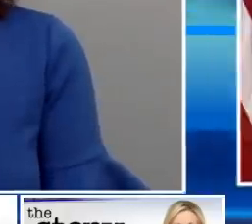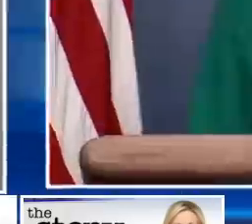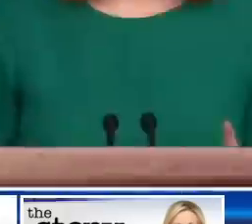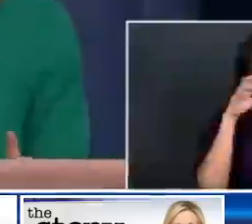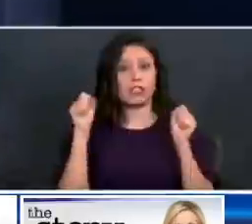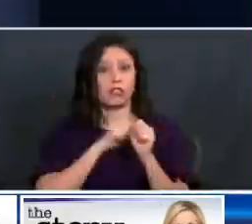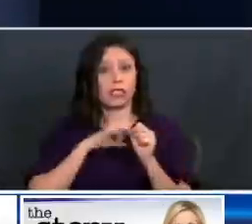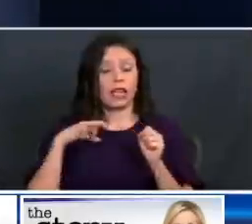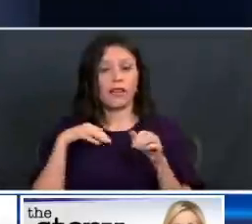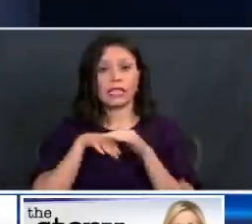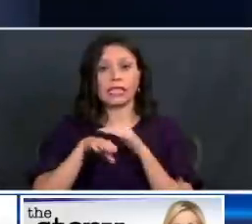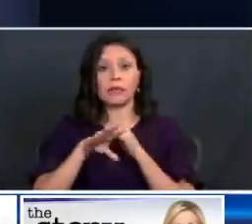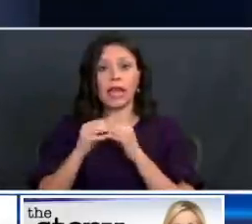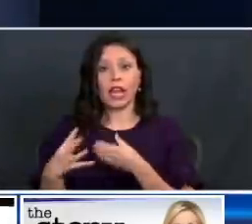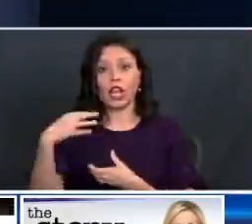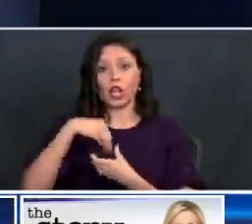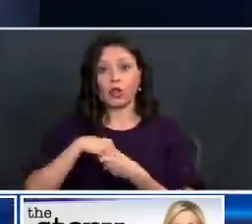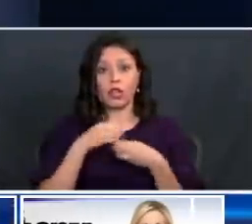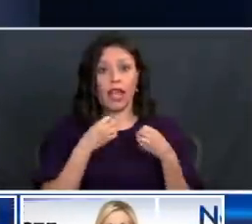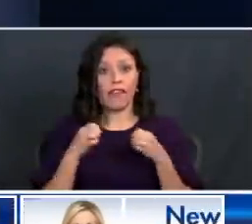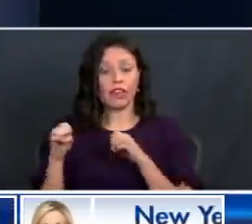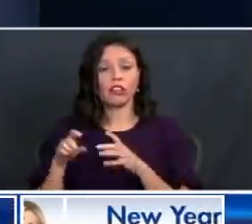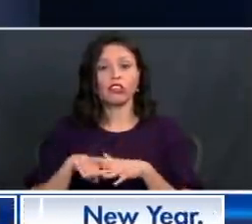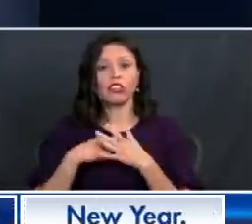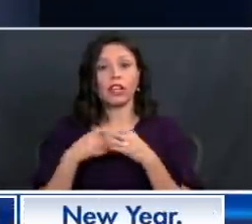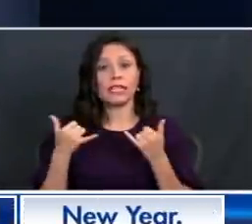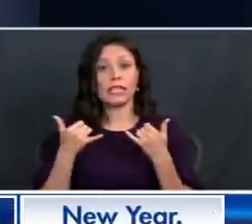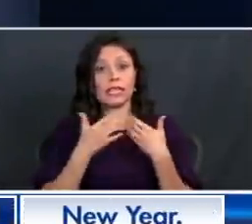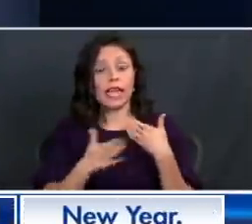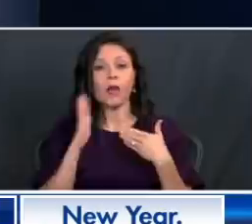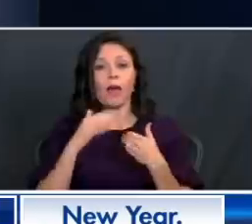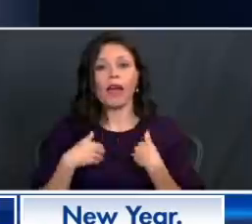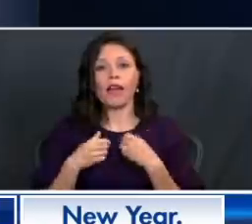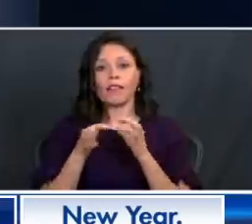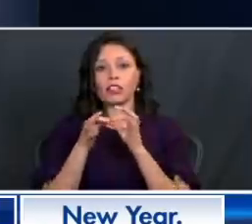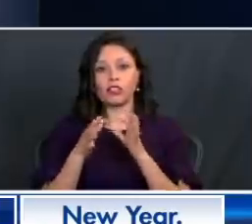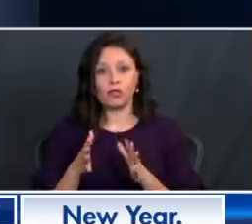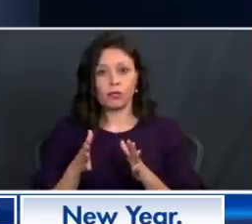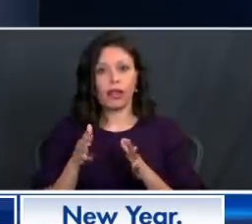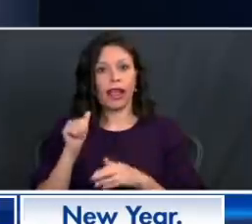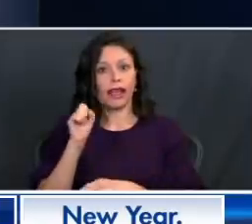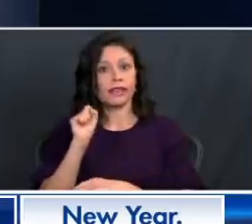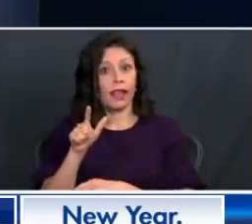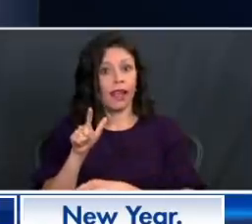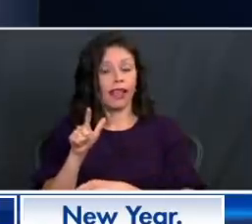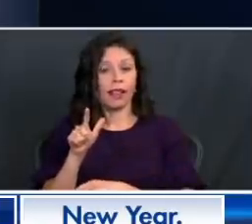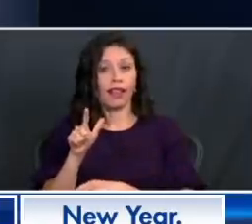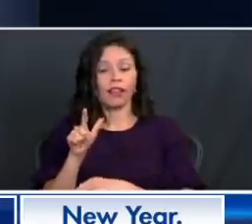NO, NOT EXACTLY. I WORKED AS A PROFESSIONAL INTERPRETER FOR 21 YEARS IN THE